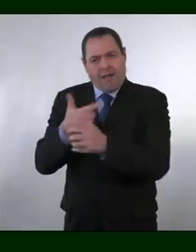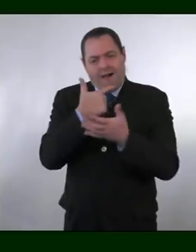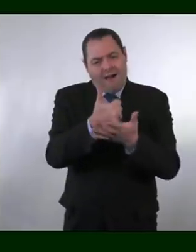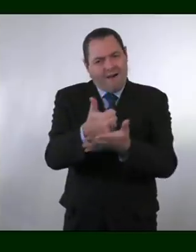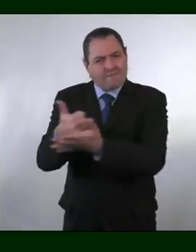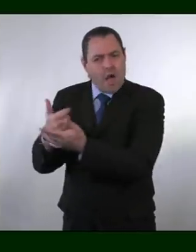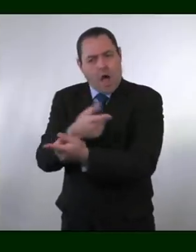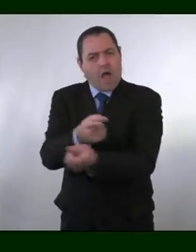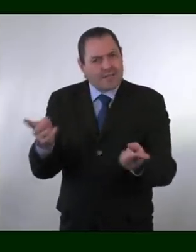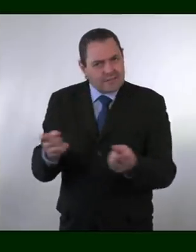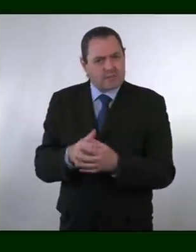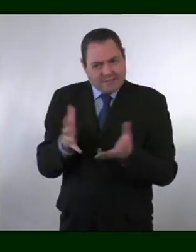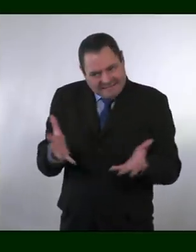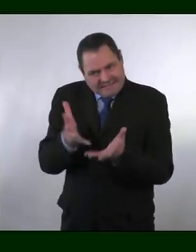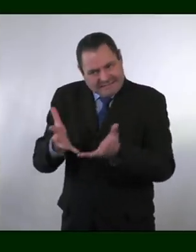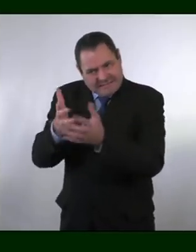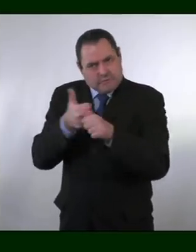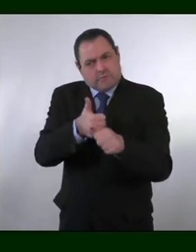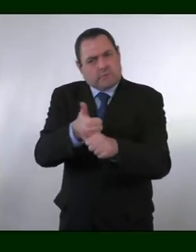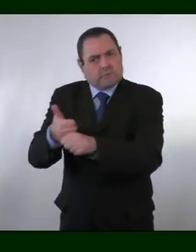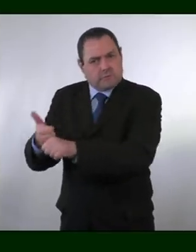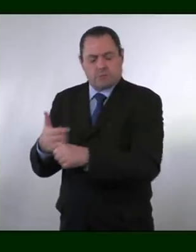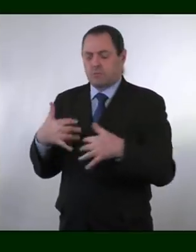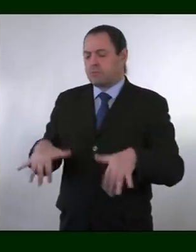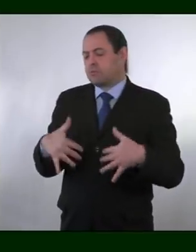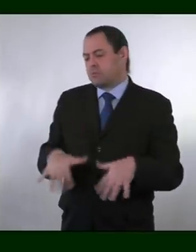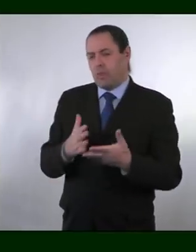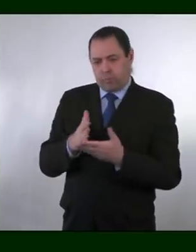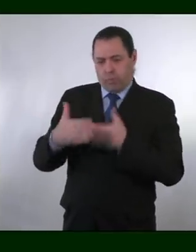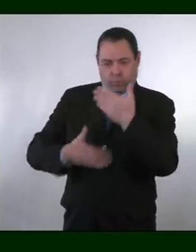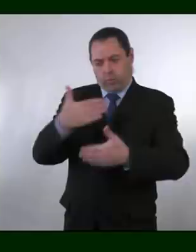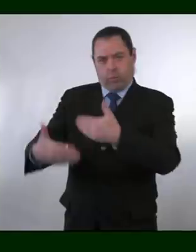the support that we possibly can throughout the pandemic. I know that this has been very tough